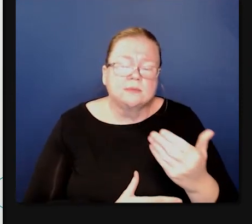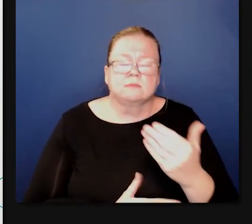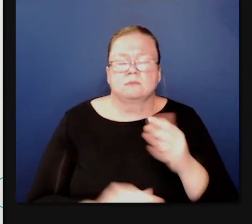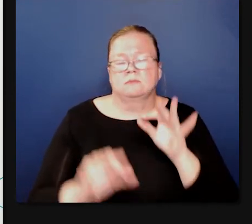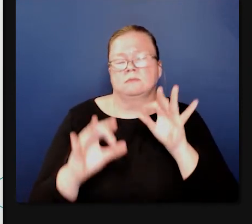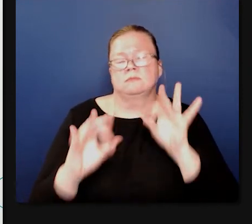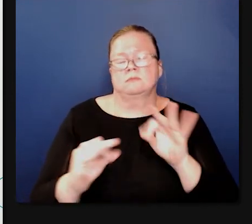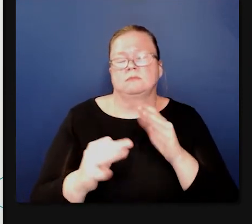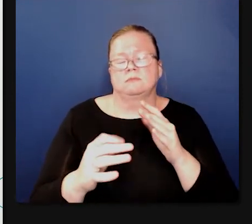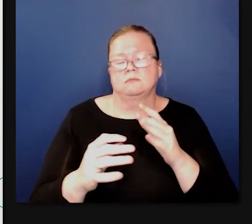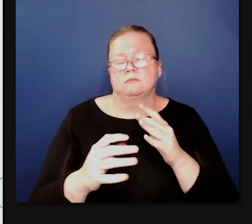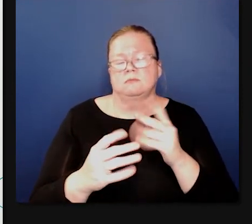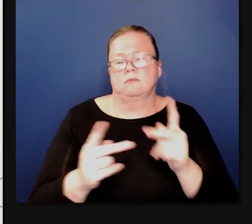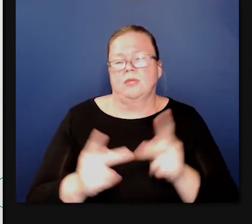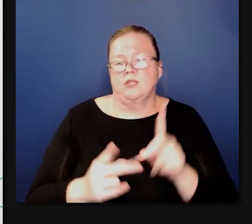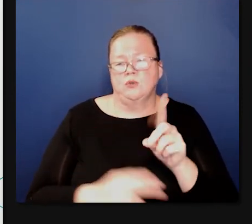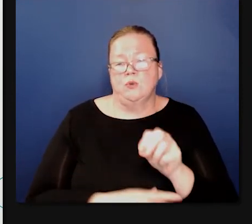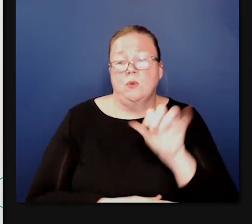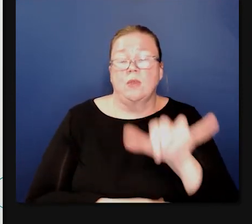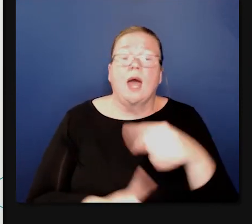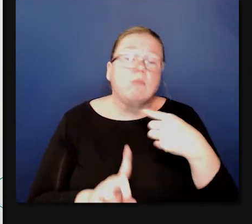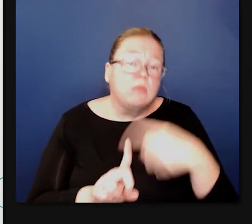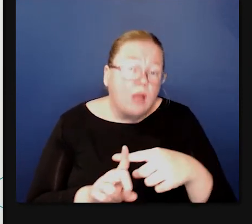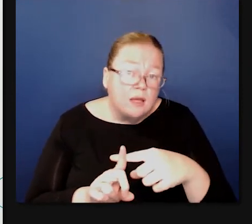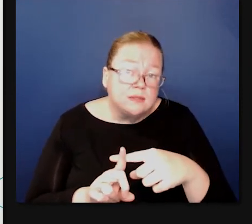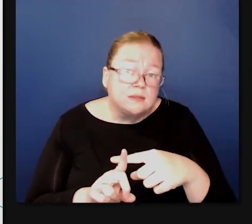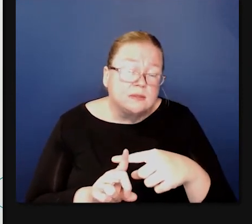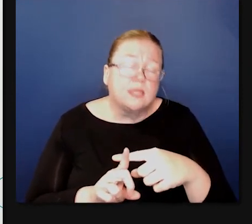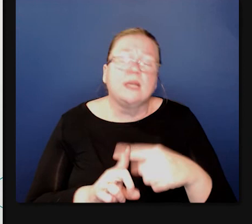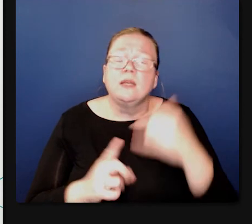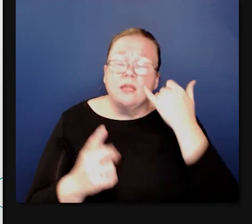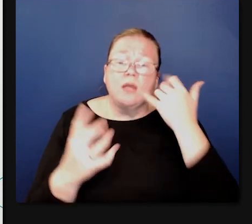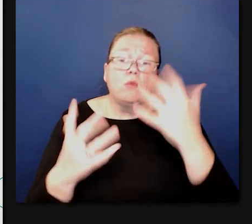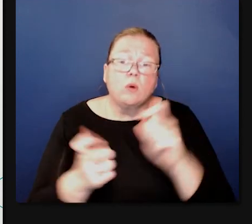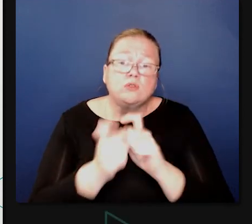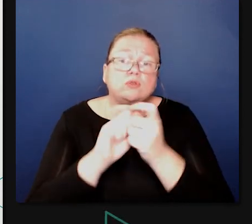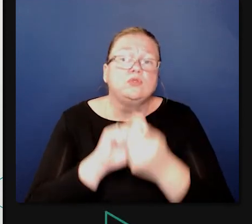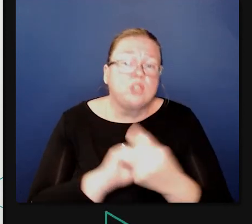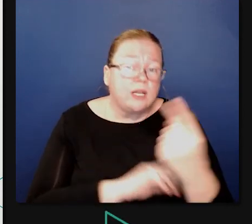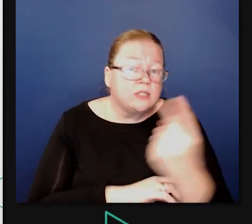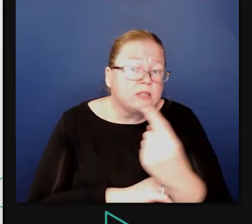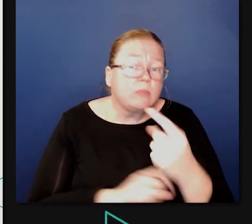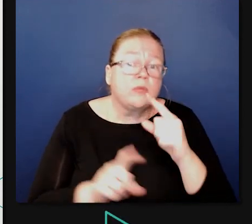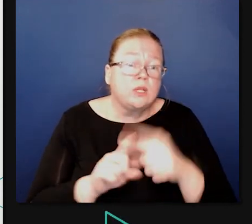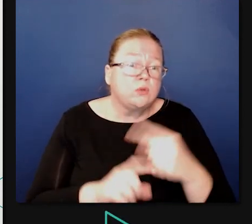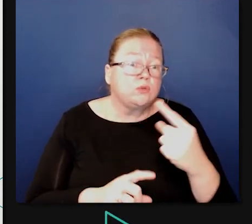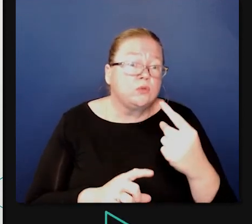his is a great place to do it. As well as, if you can if you want to make any changes to existing items,